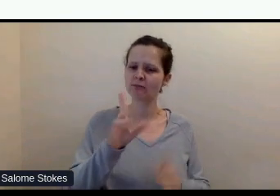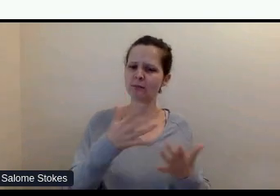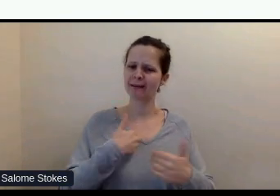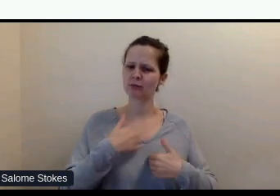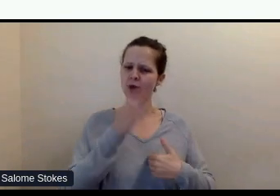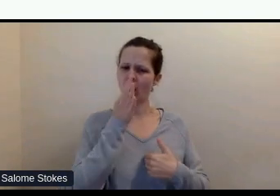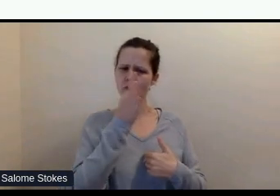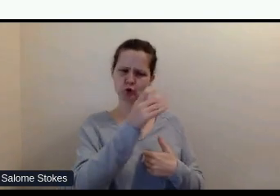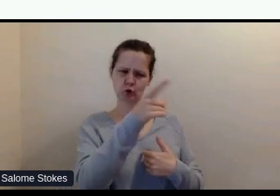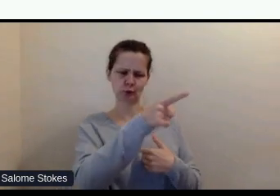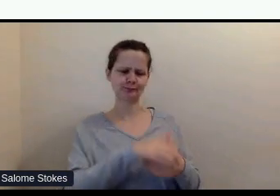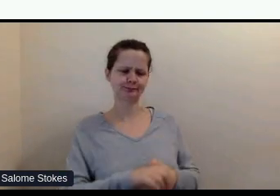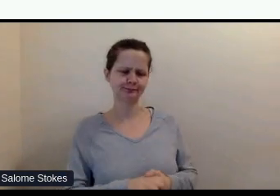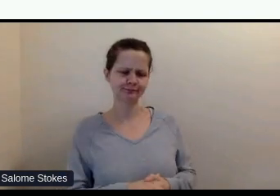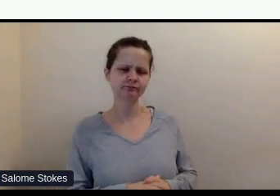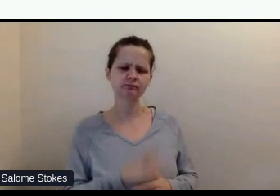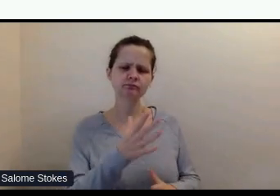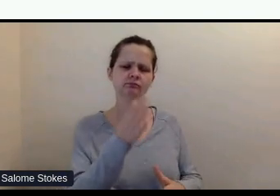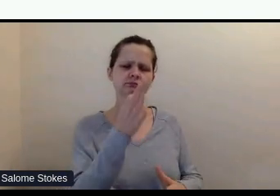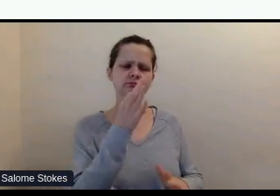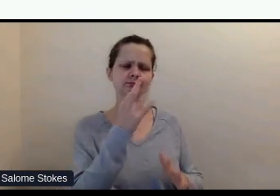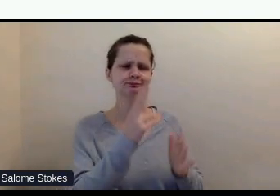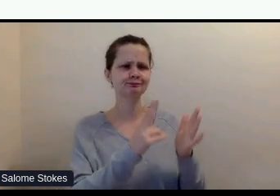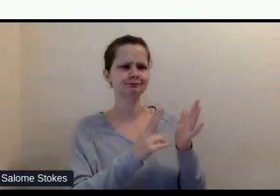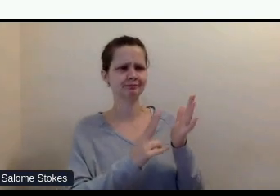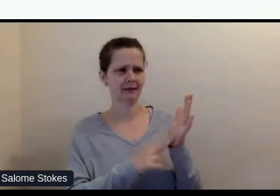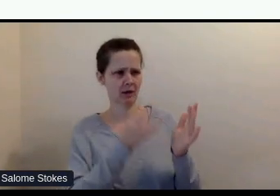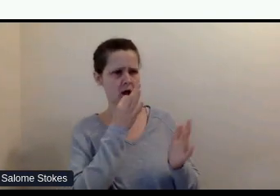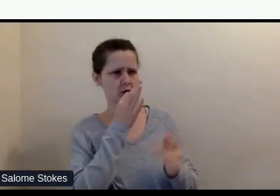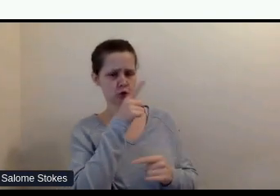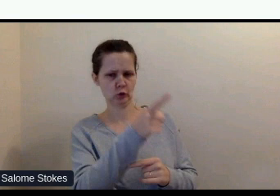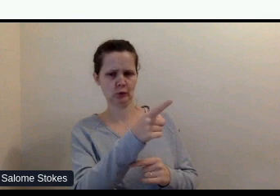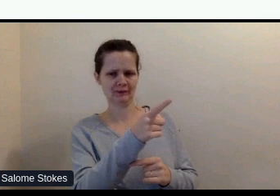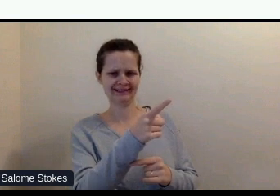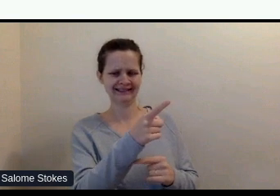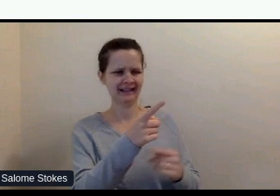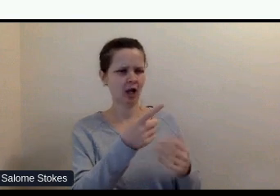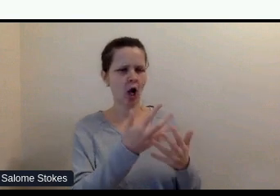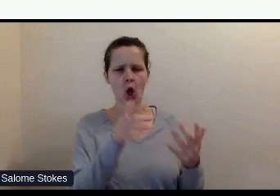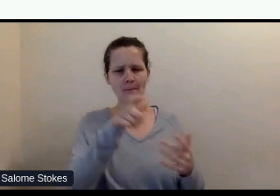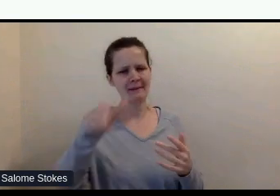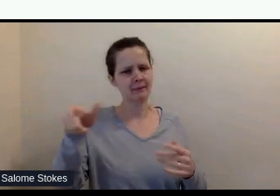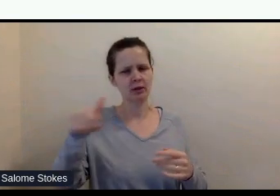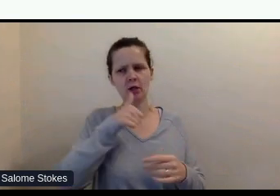What do you think can be done to reduce misuse of ARIA? Because I think that is something that anybody